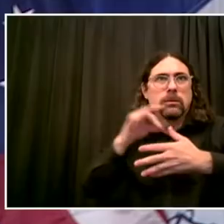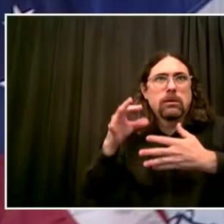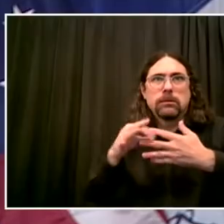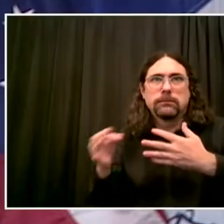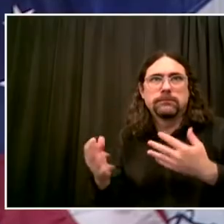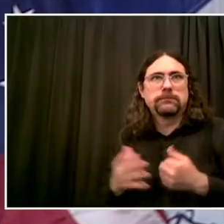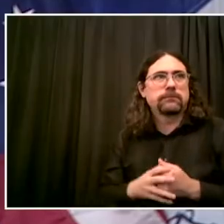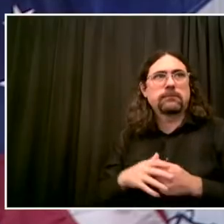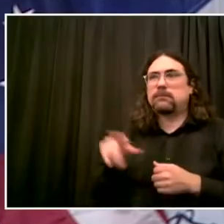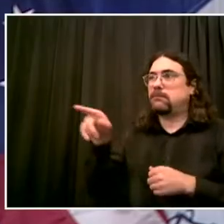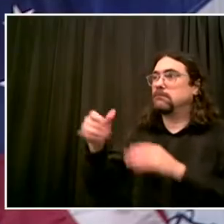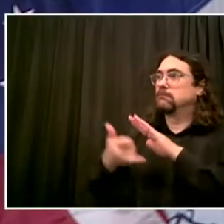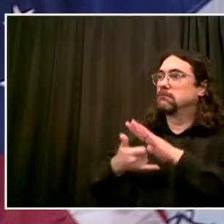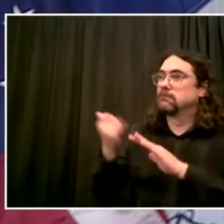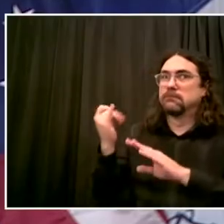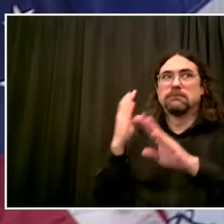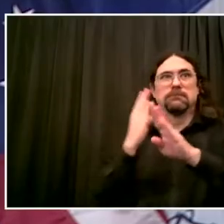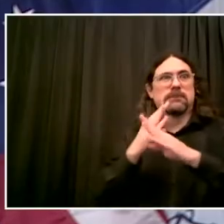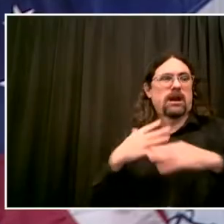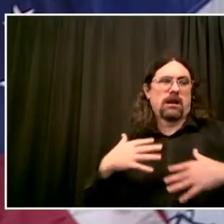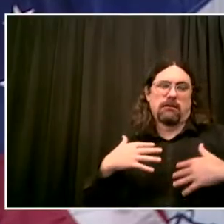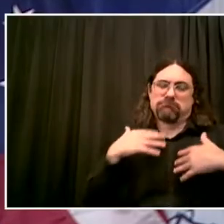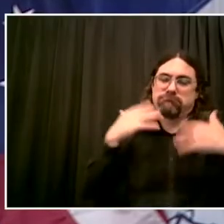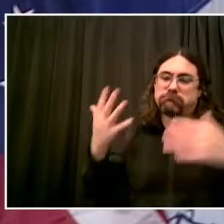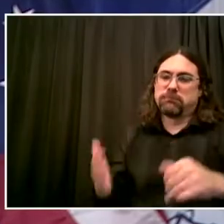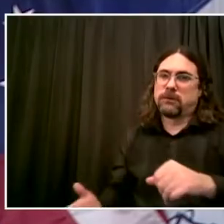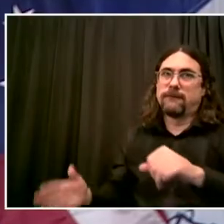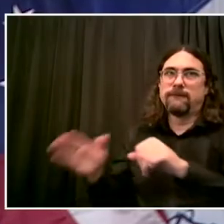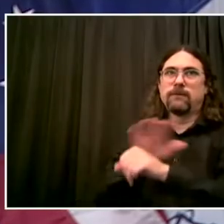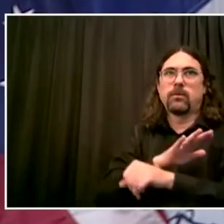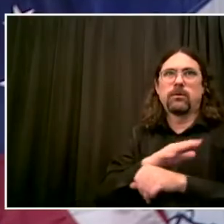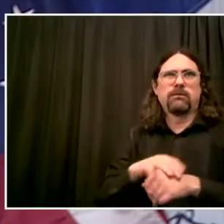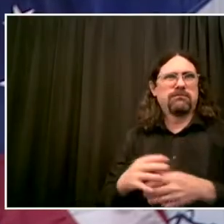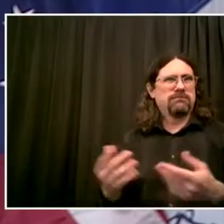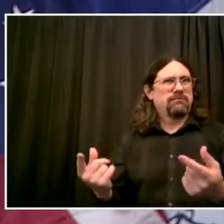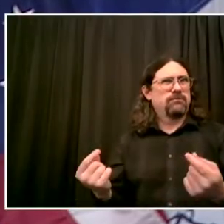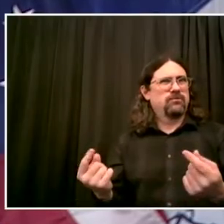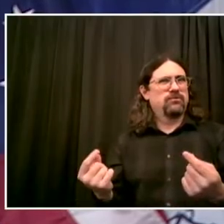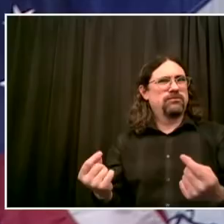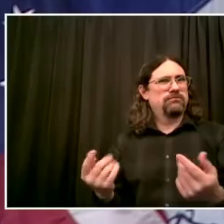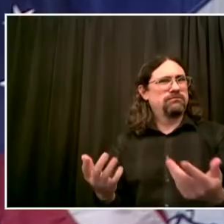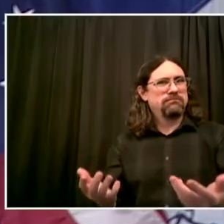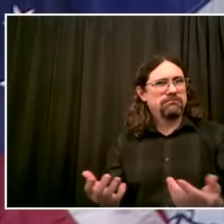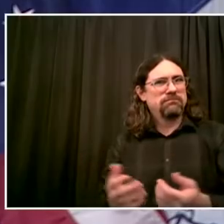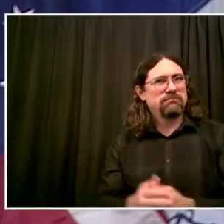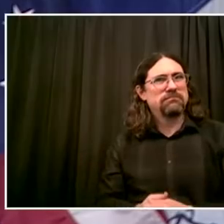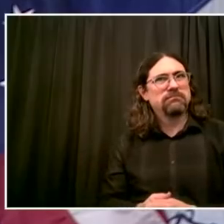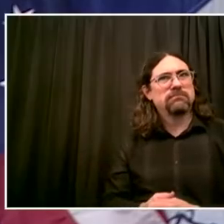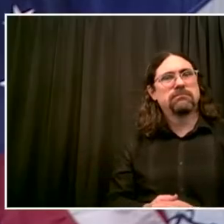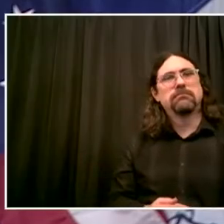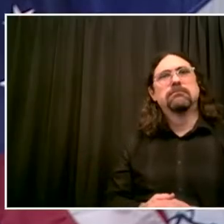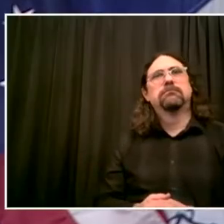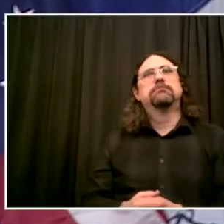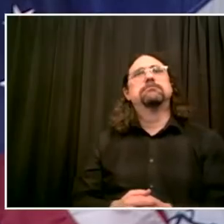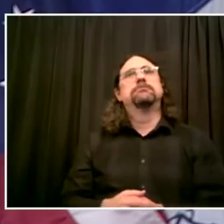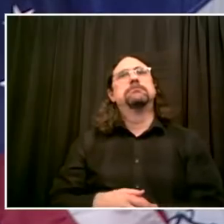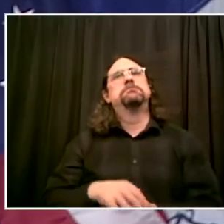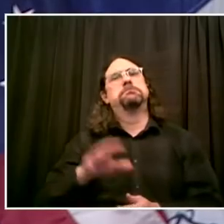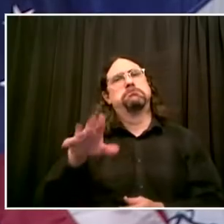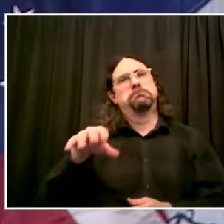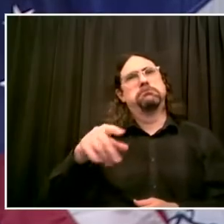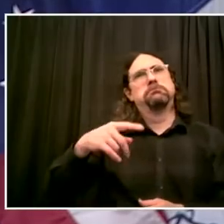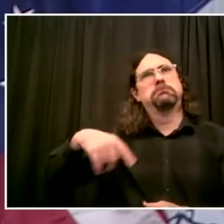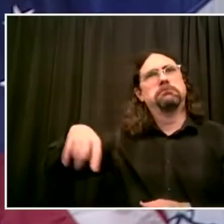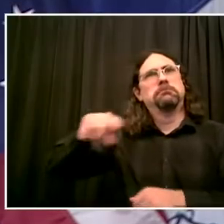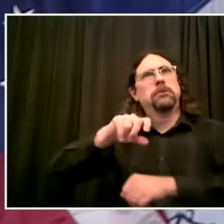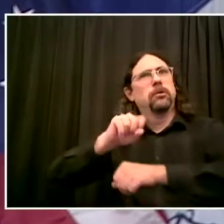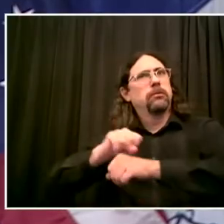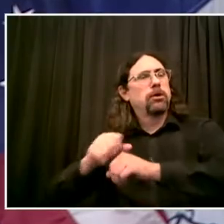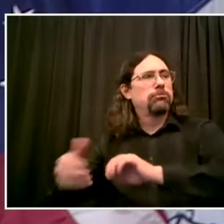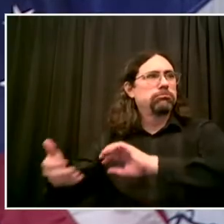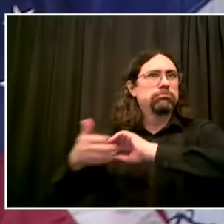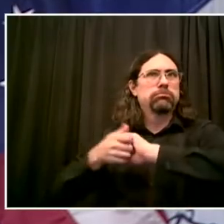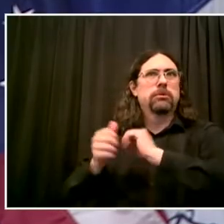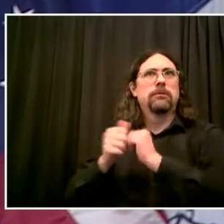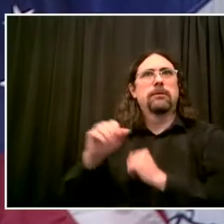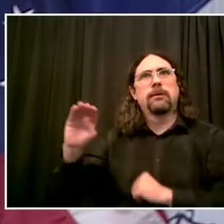WHAT ARE THEY